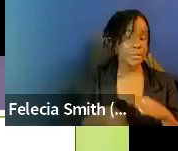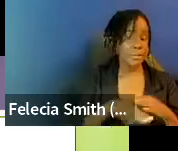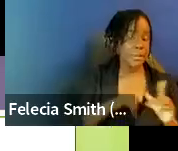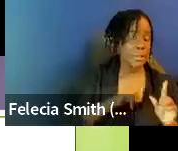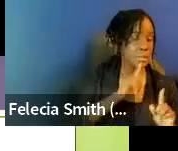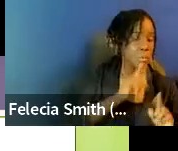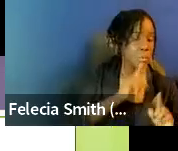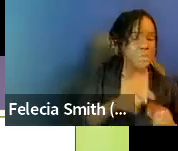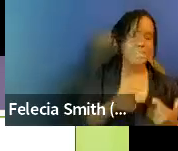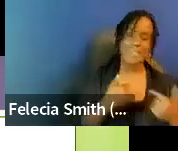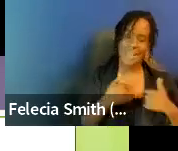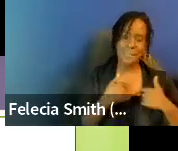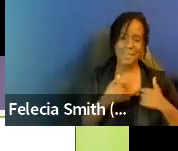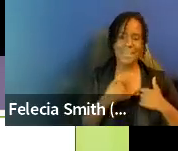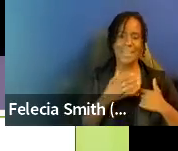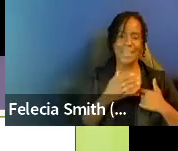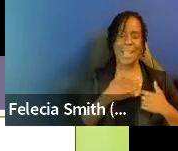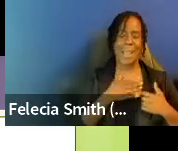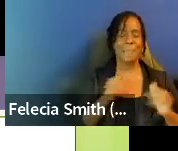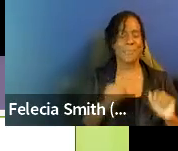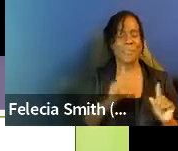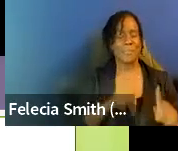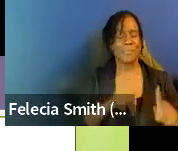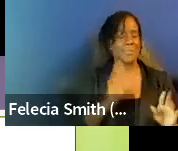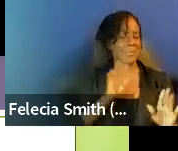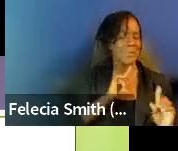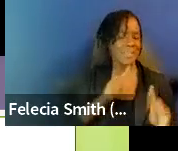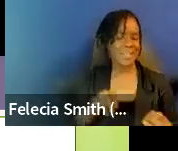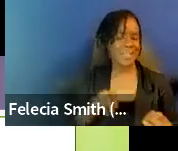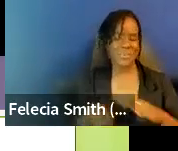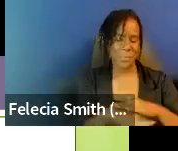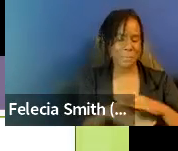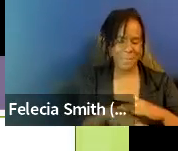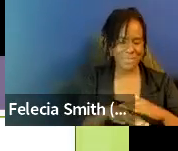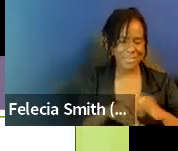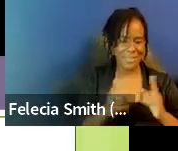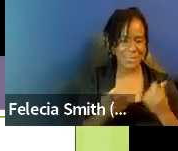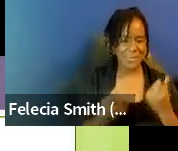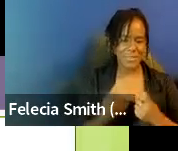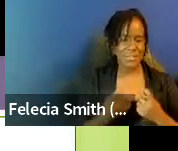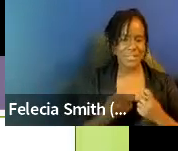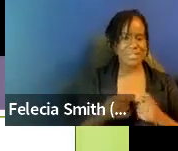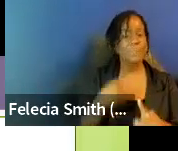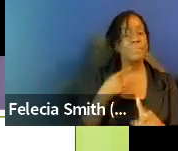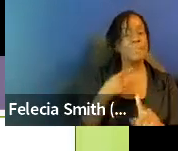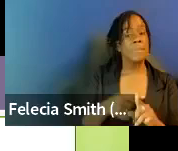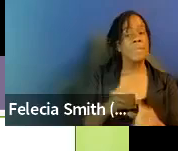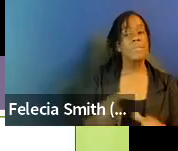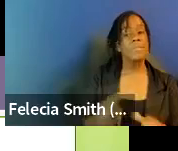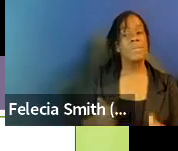allowing us to offer a wide range of expertise. Most of our services are free. Ranging from